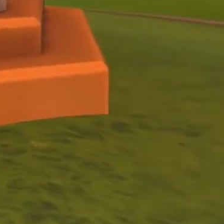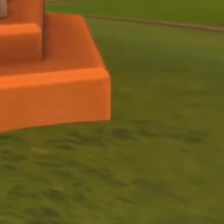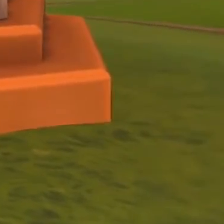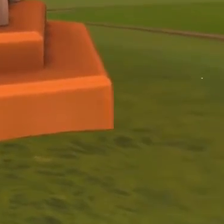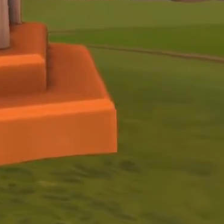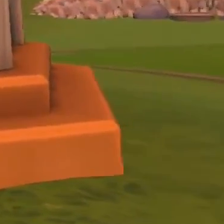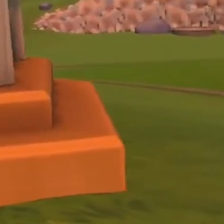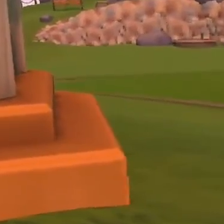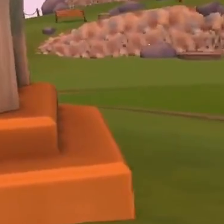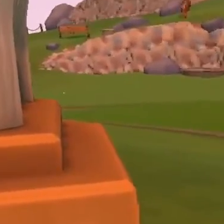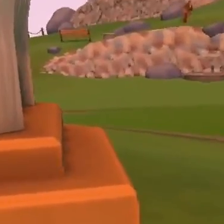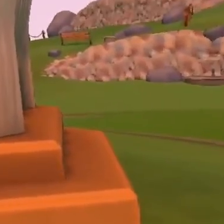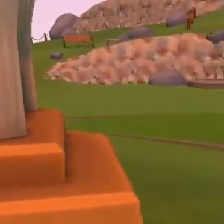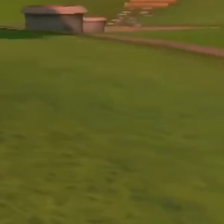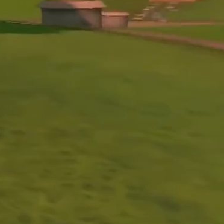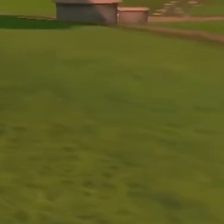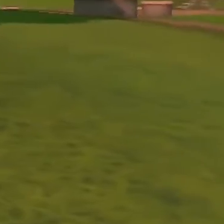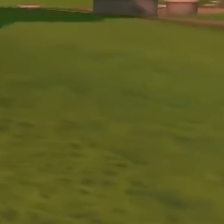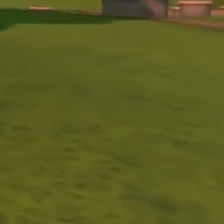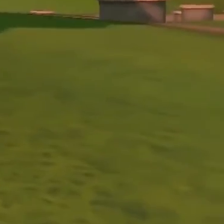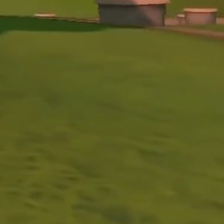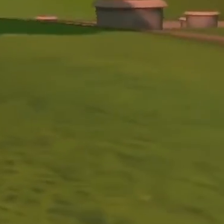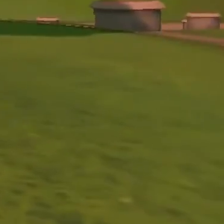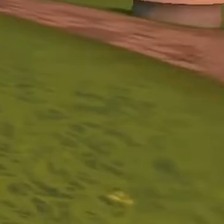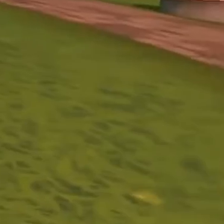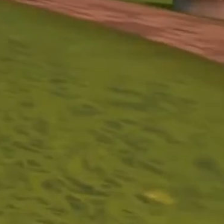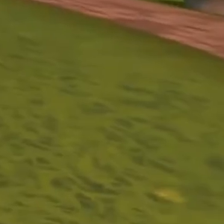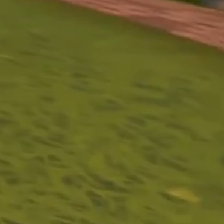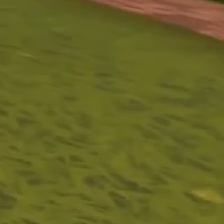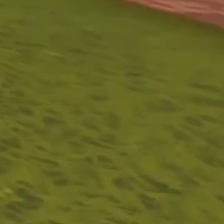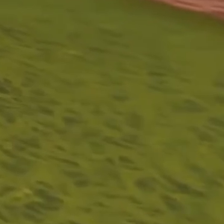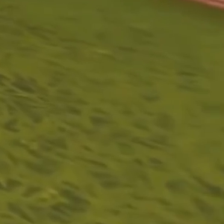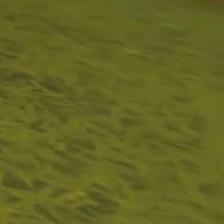(whooshing)